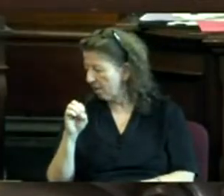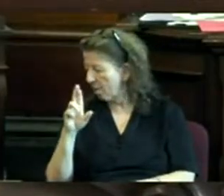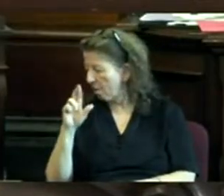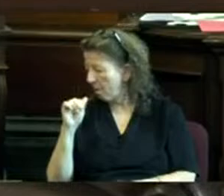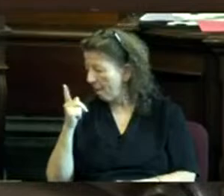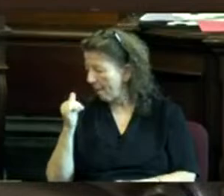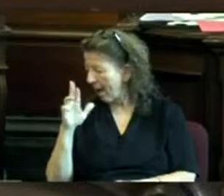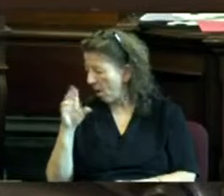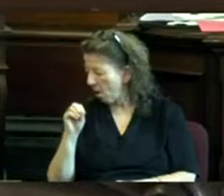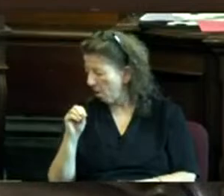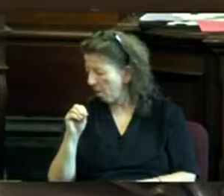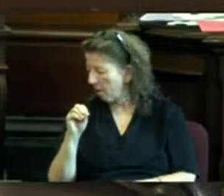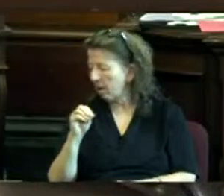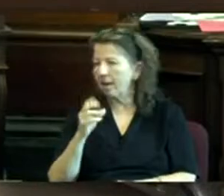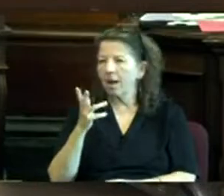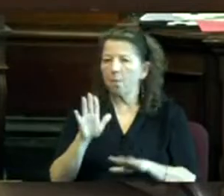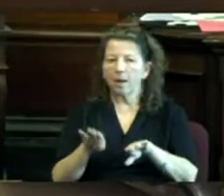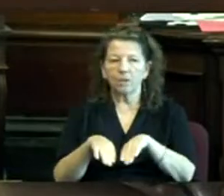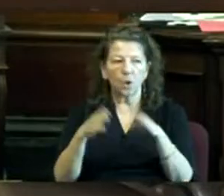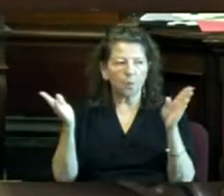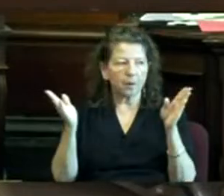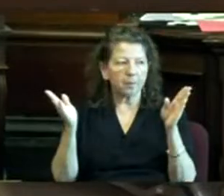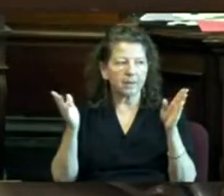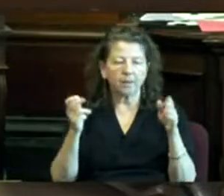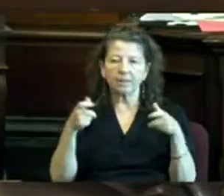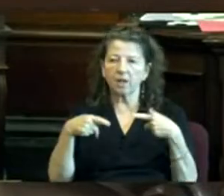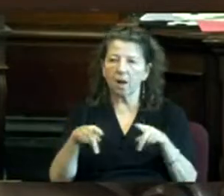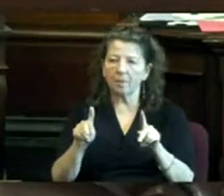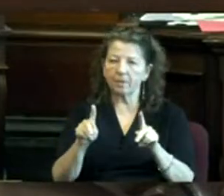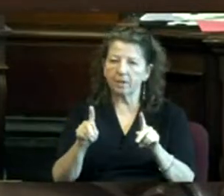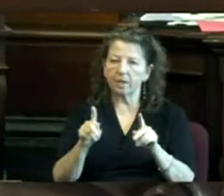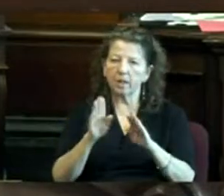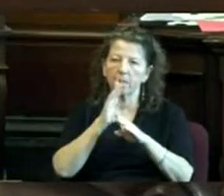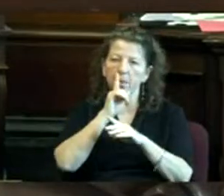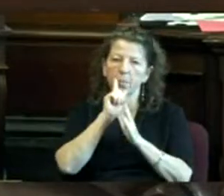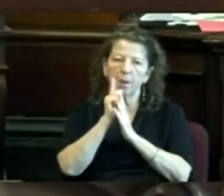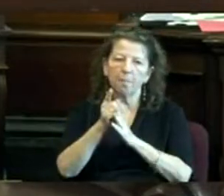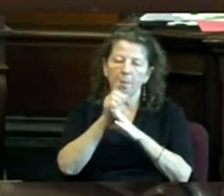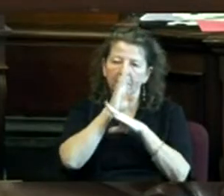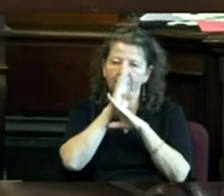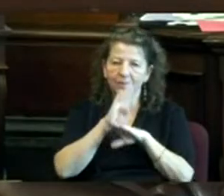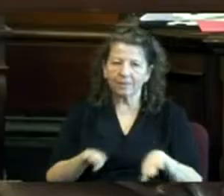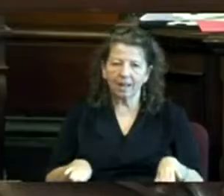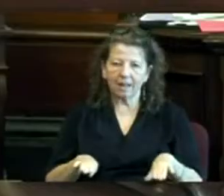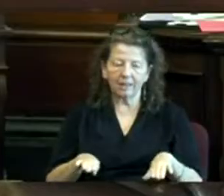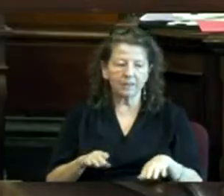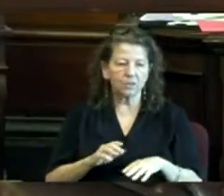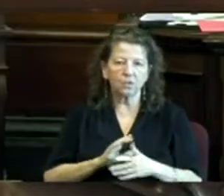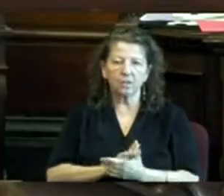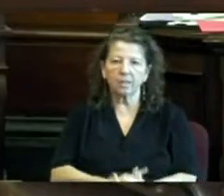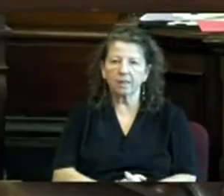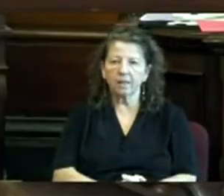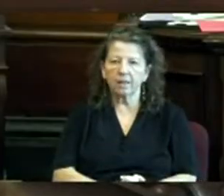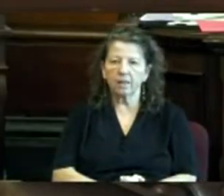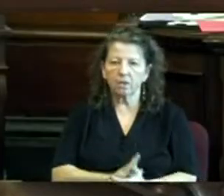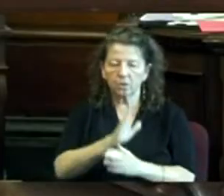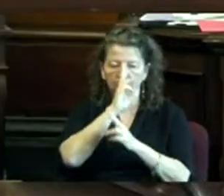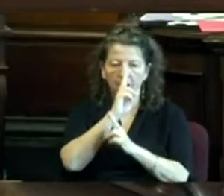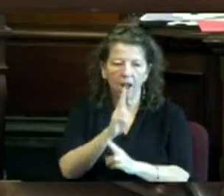old junior Pabon Cubero, and I wanted to open up this